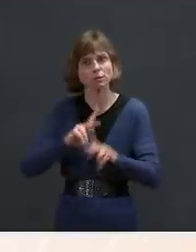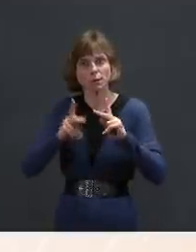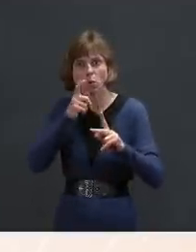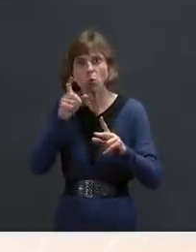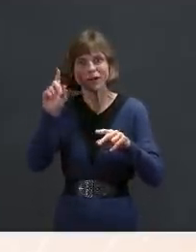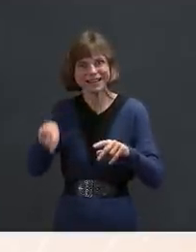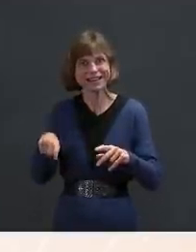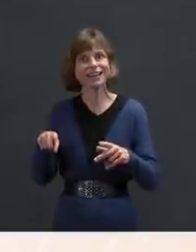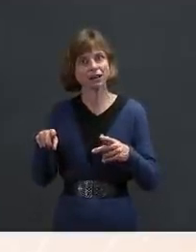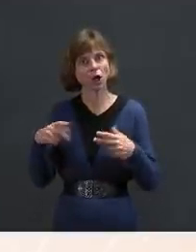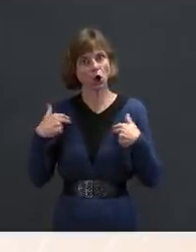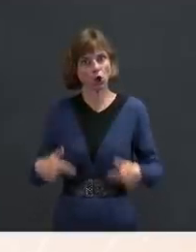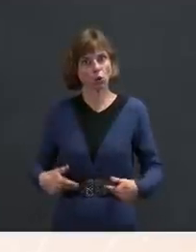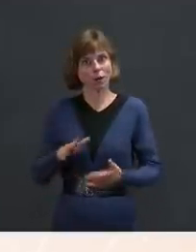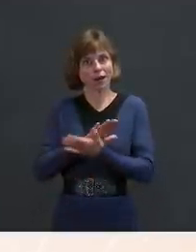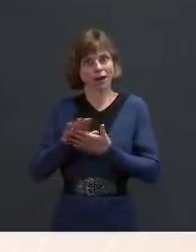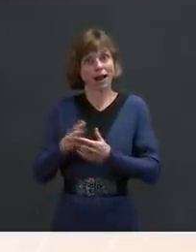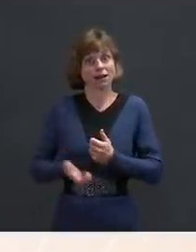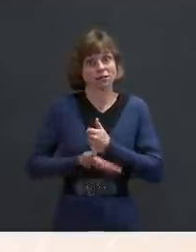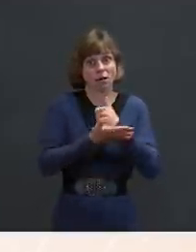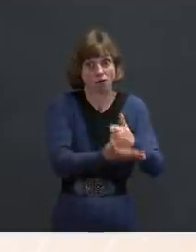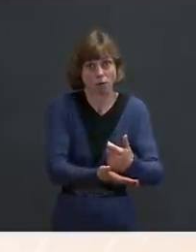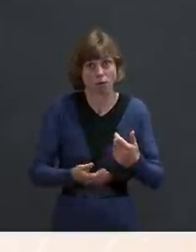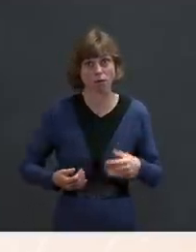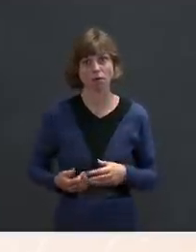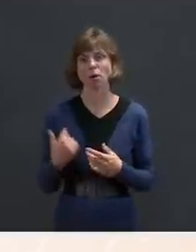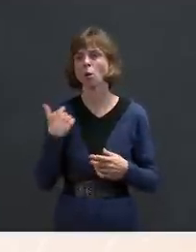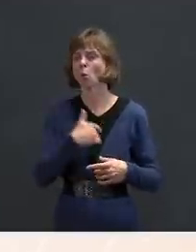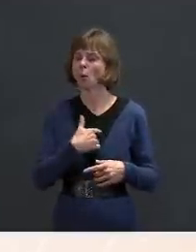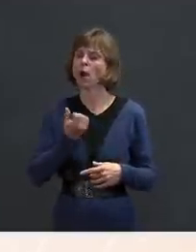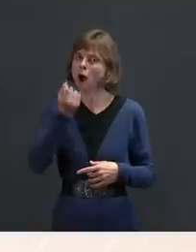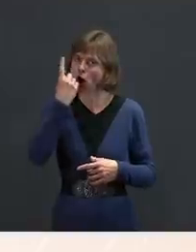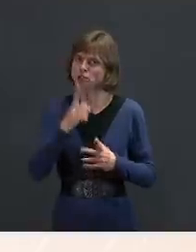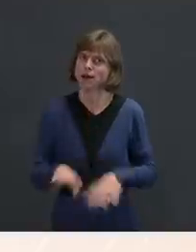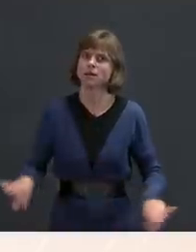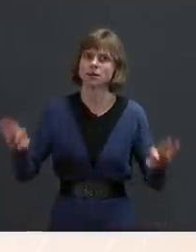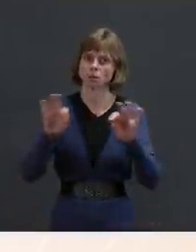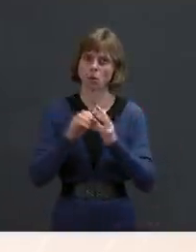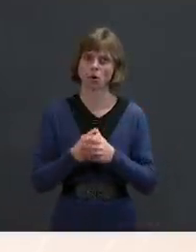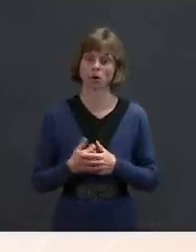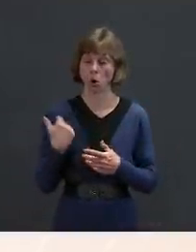it is an imperative. Everyone understands what occurred before us,